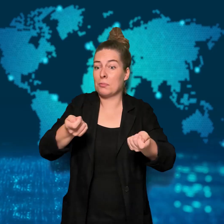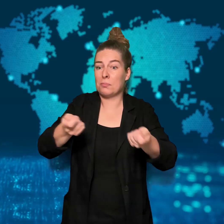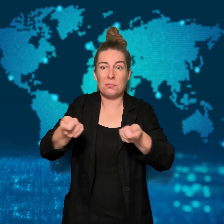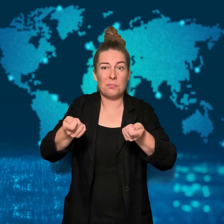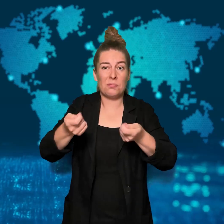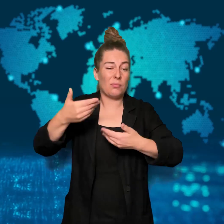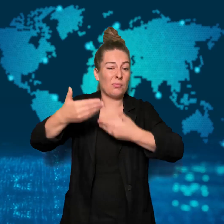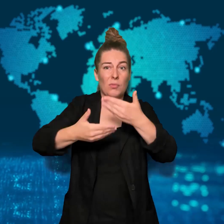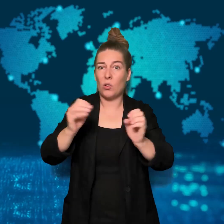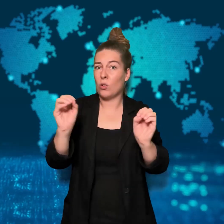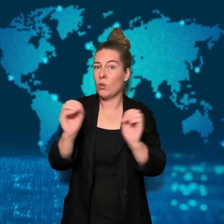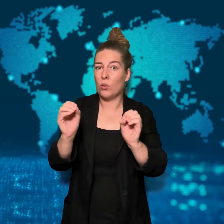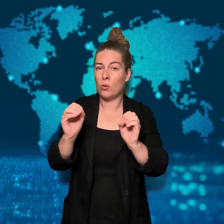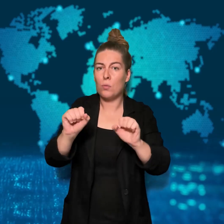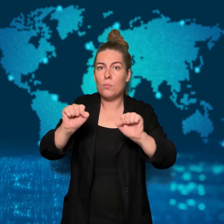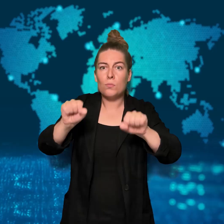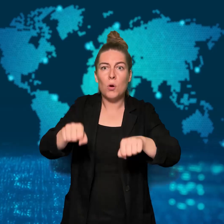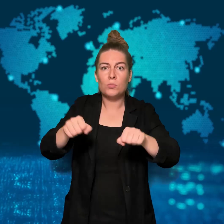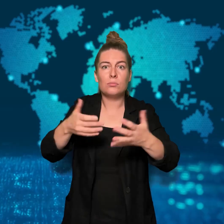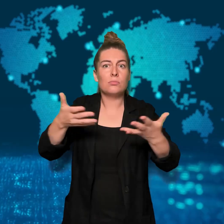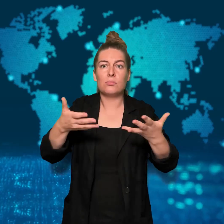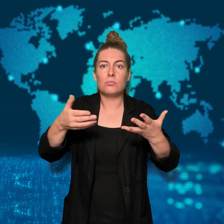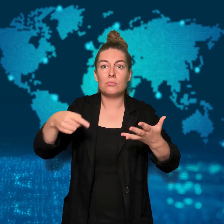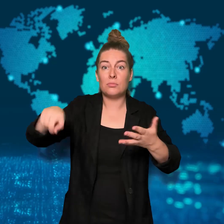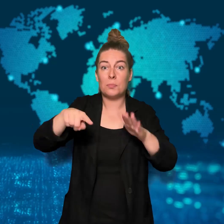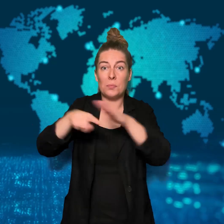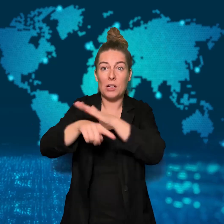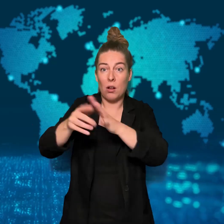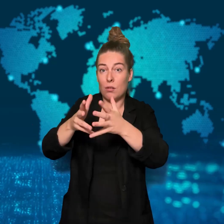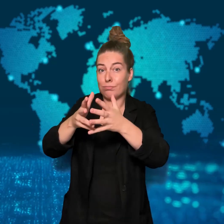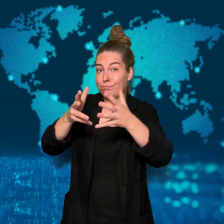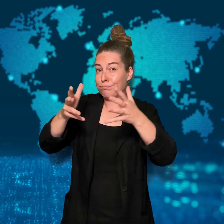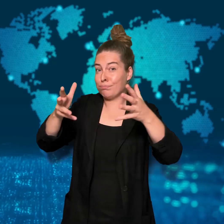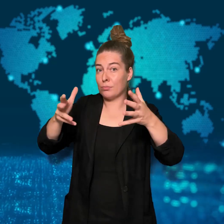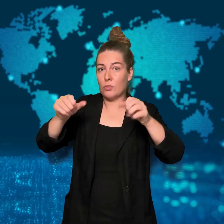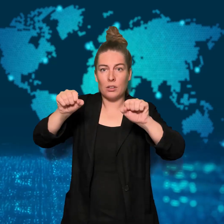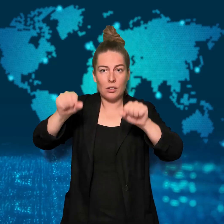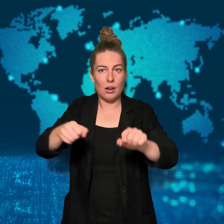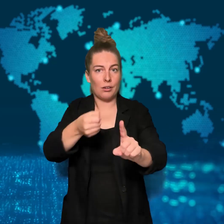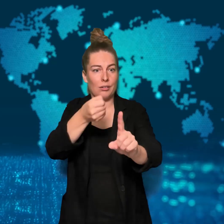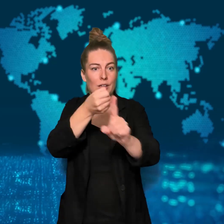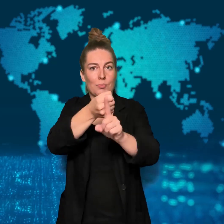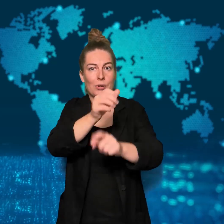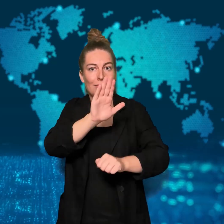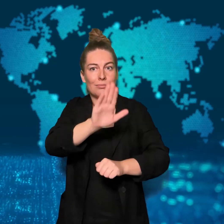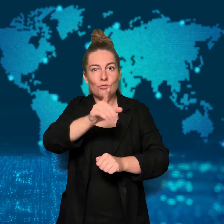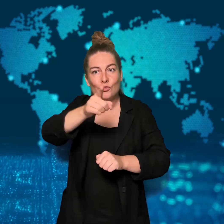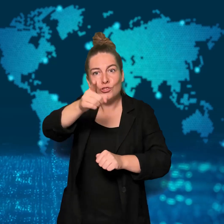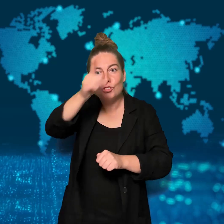and a desire for an orderly and fair system for managing migration.